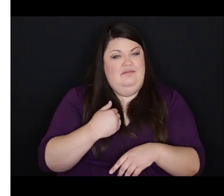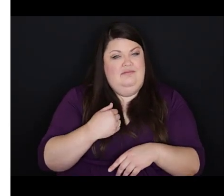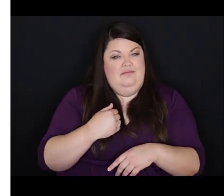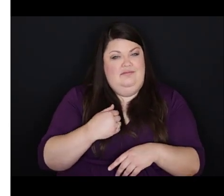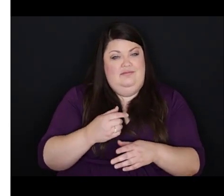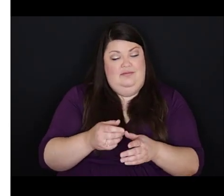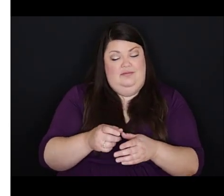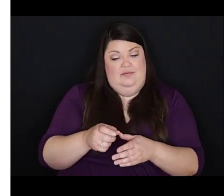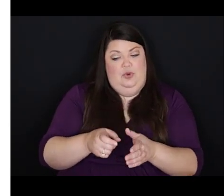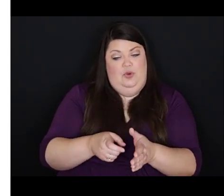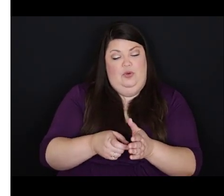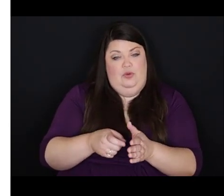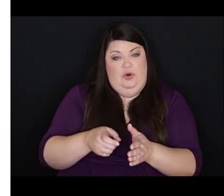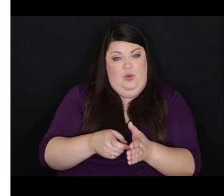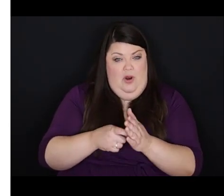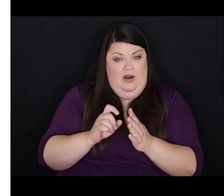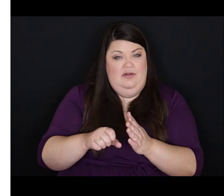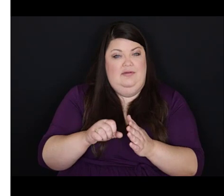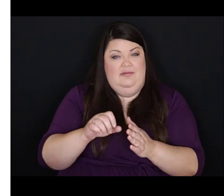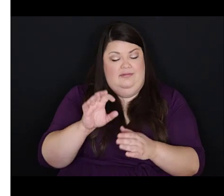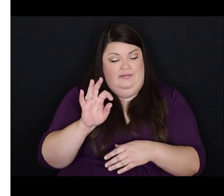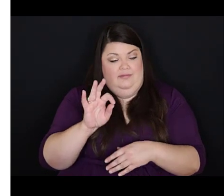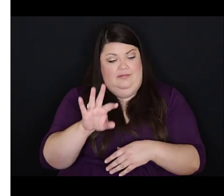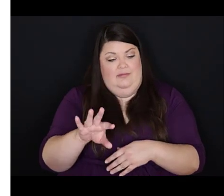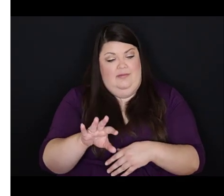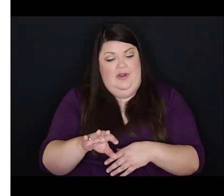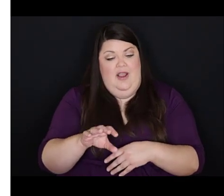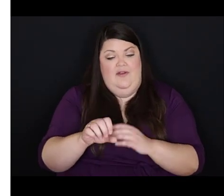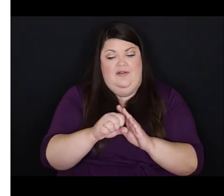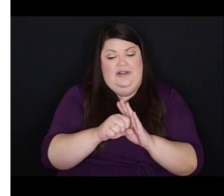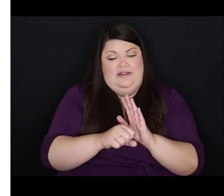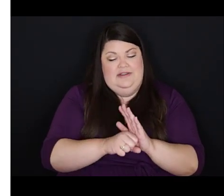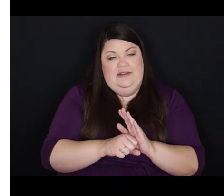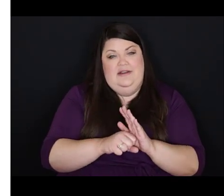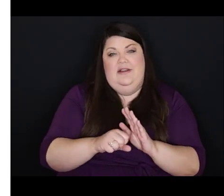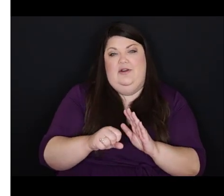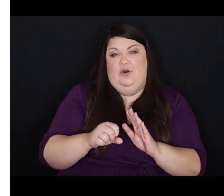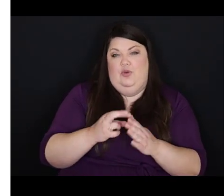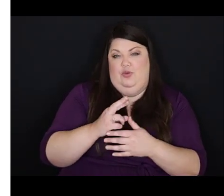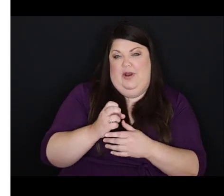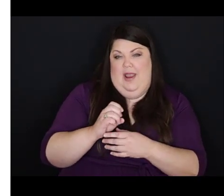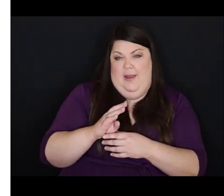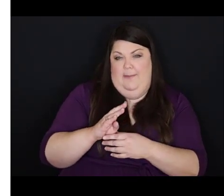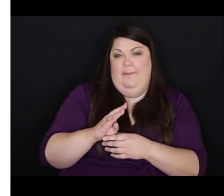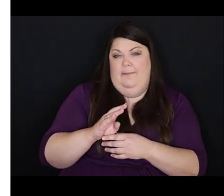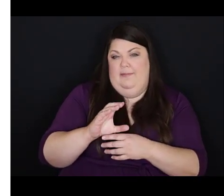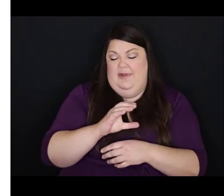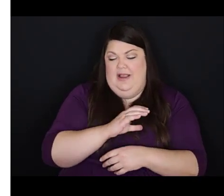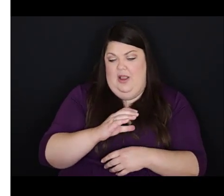Rehabilitation Council (SRC) for all VR agencies required to maintain an SRC.